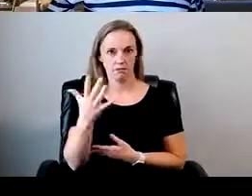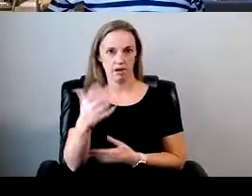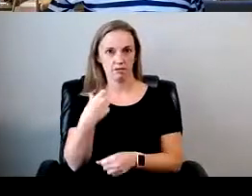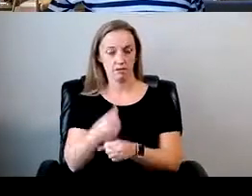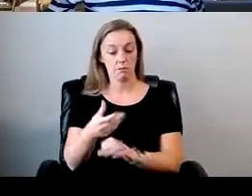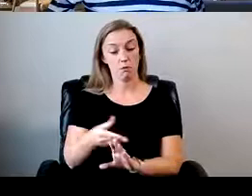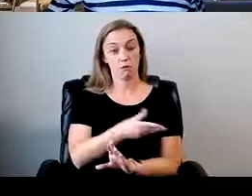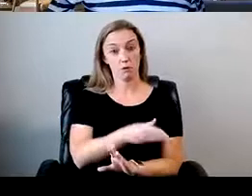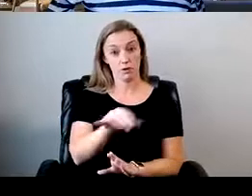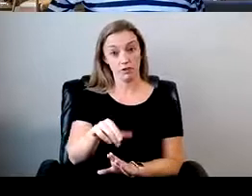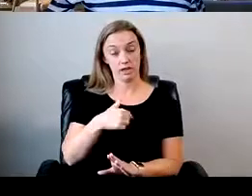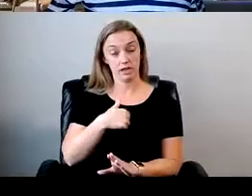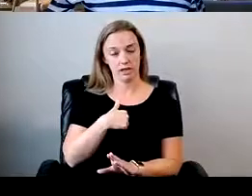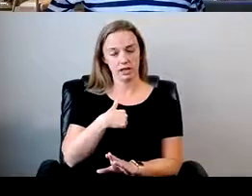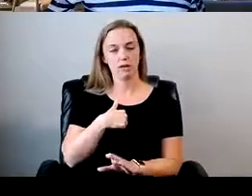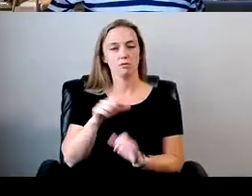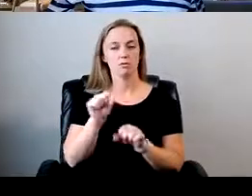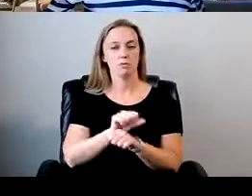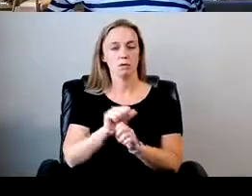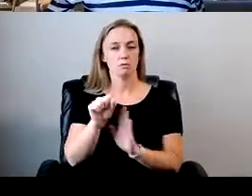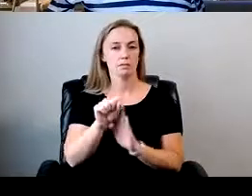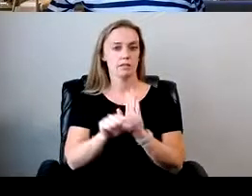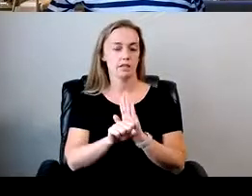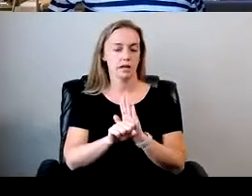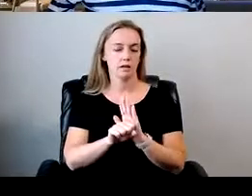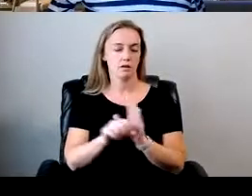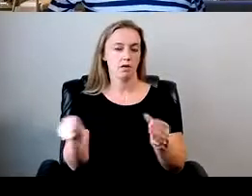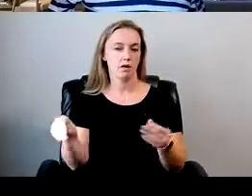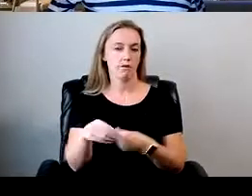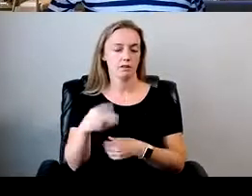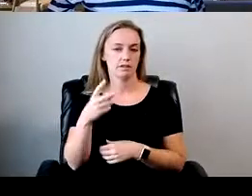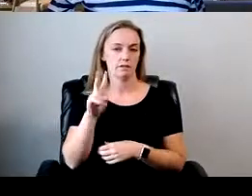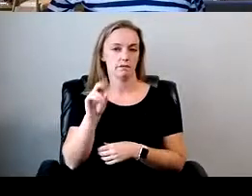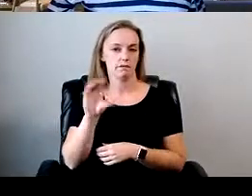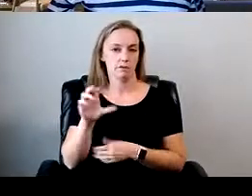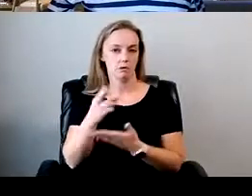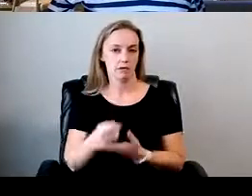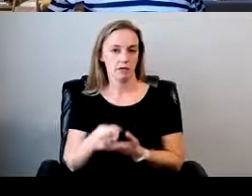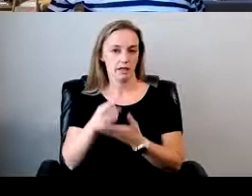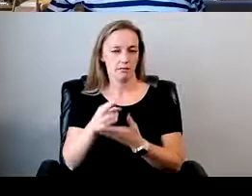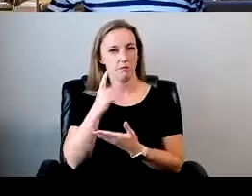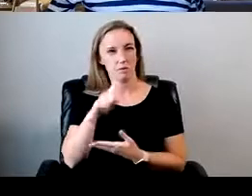I was with the State Office of Vocational Rehabilitation for about 15 years, 16 years before that.